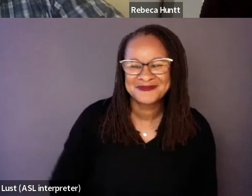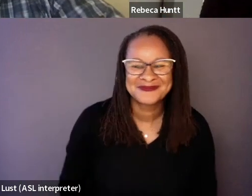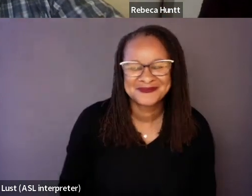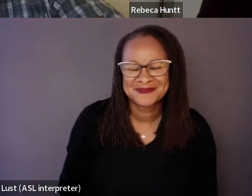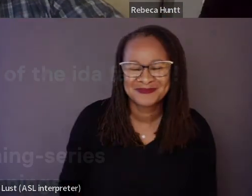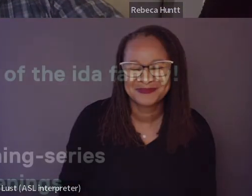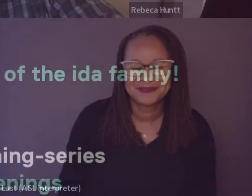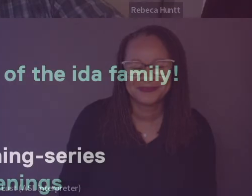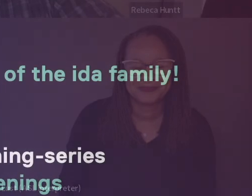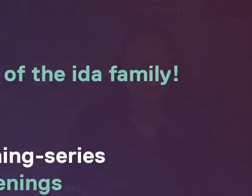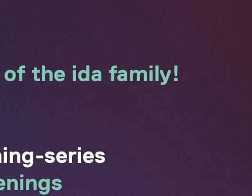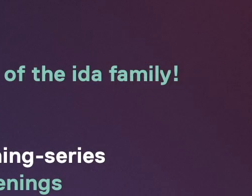Thank you.